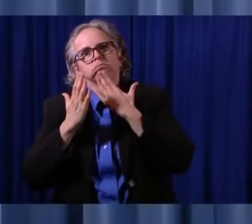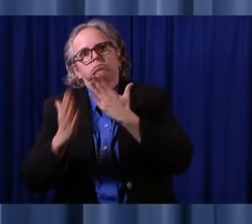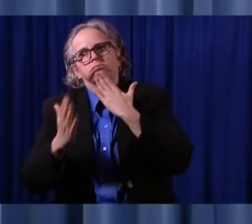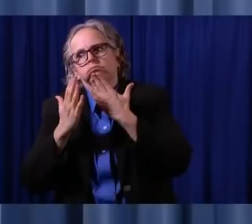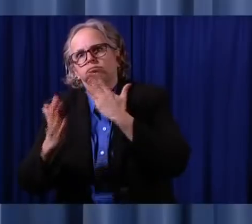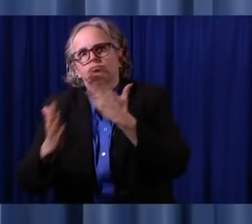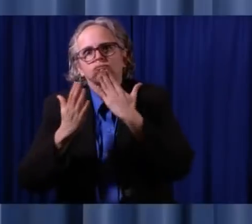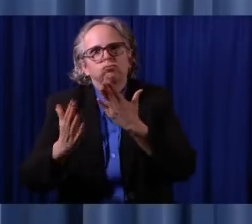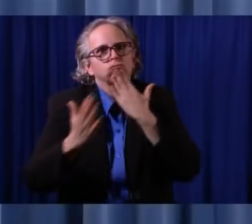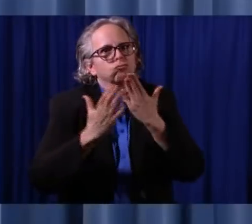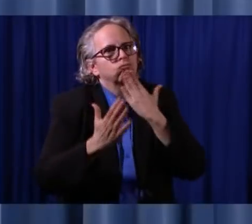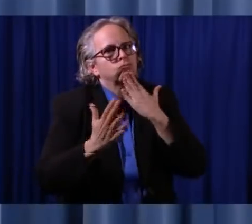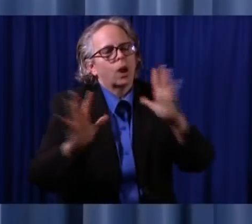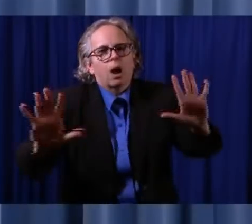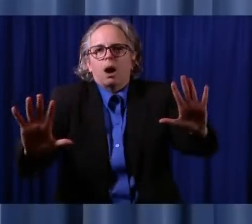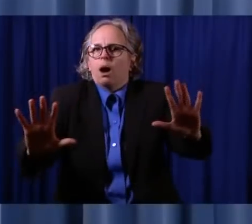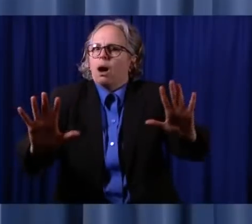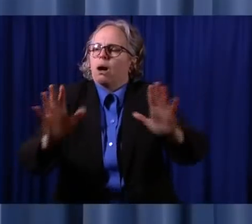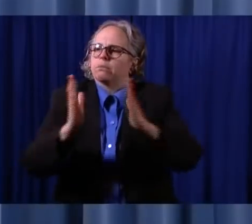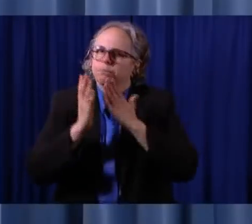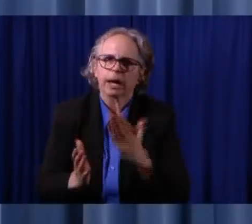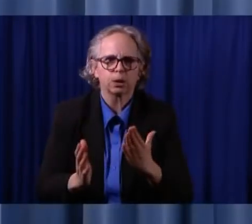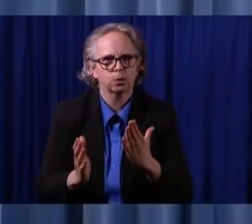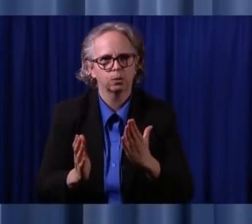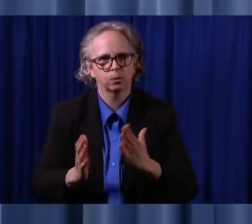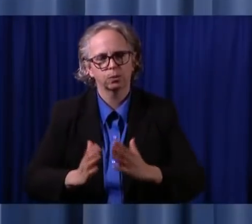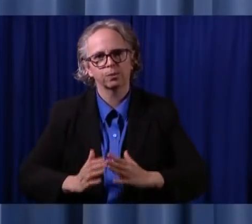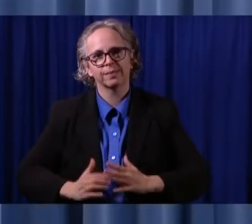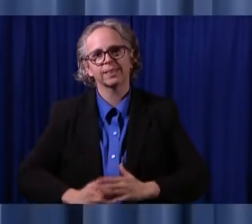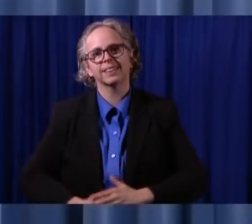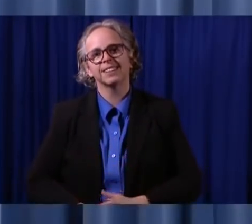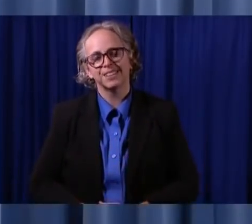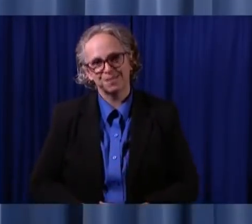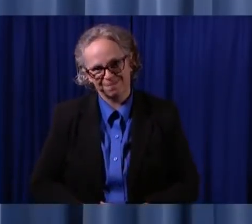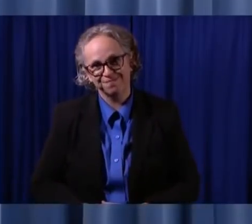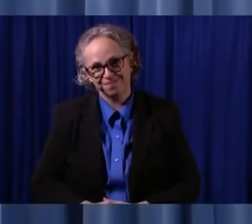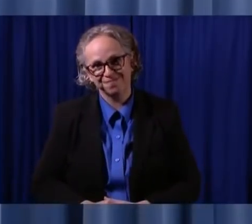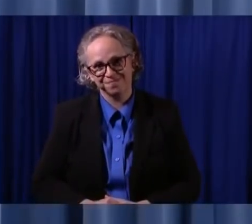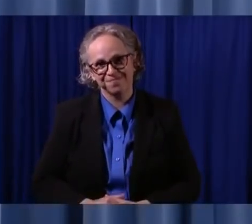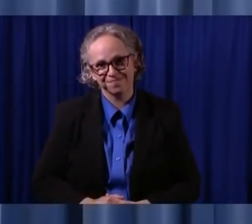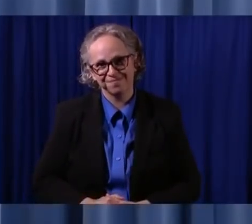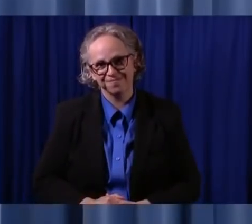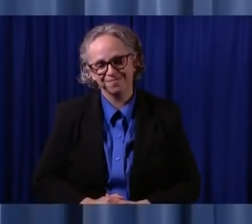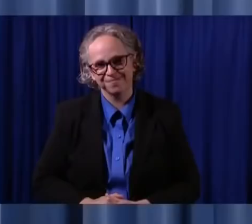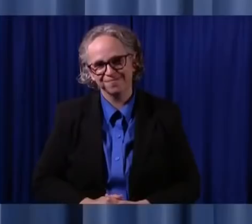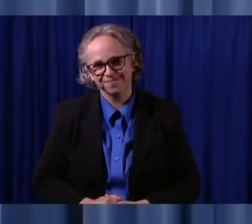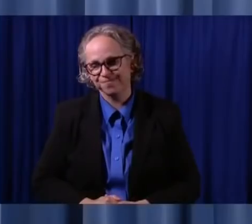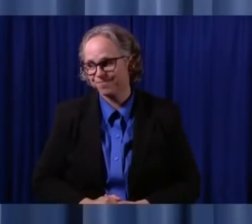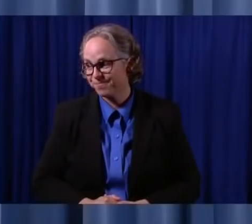I WANT TO THANK THE HOSPITALS FOR SHARING THEIR DATA AND THINK THE HOSPITALS FOR SHARING THE INFORMATION, WORKING VERY